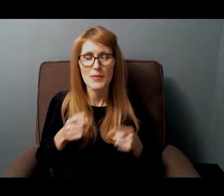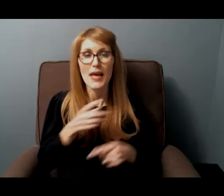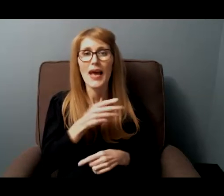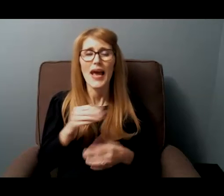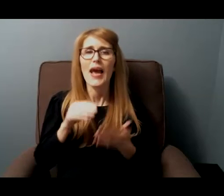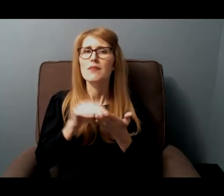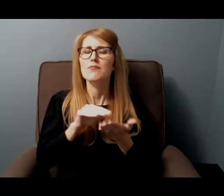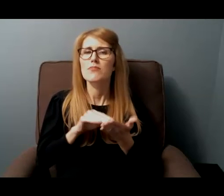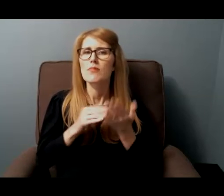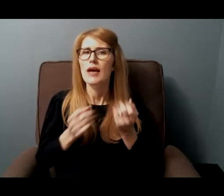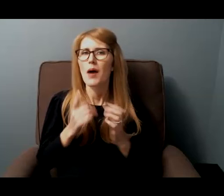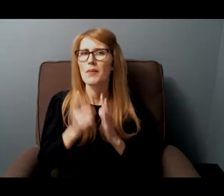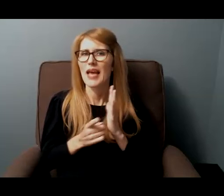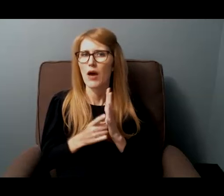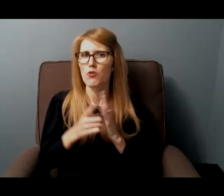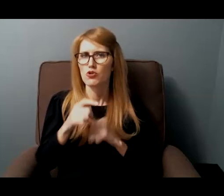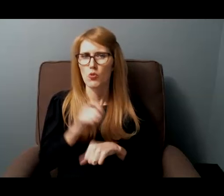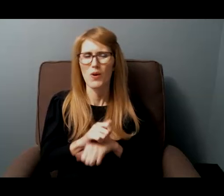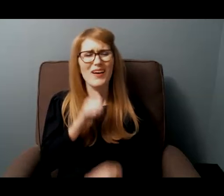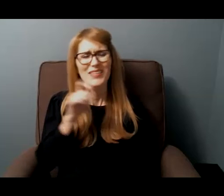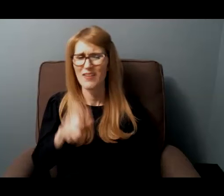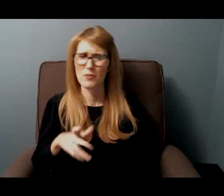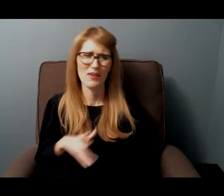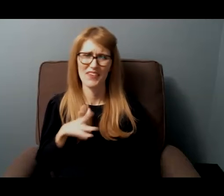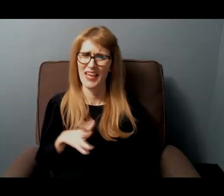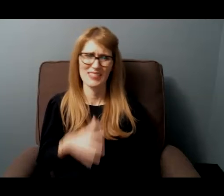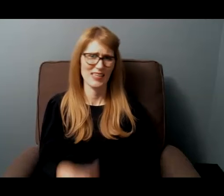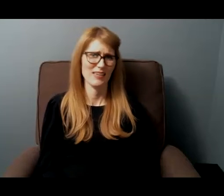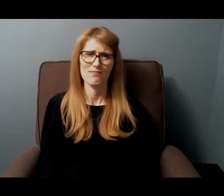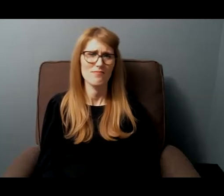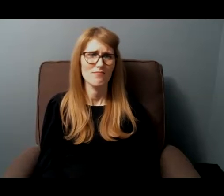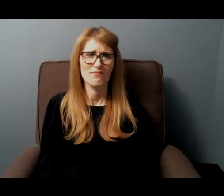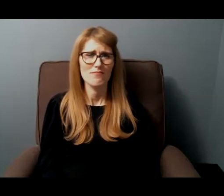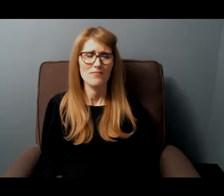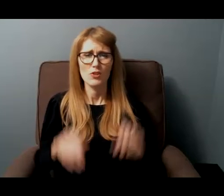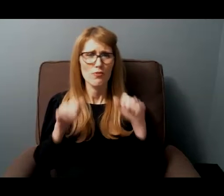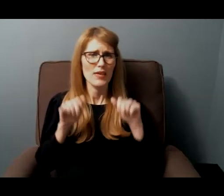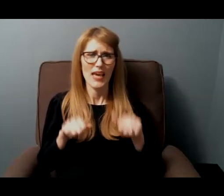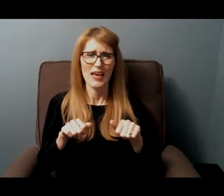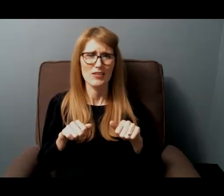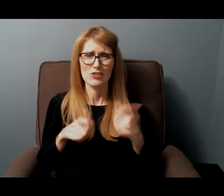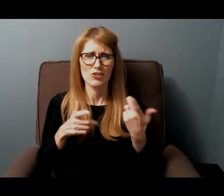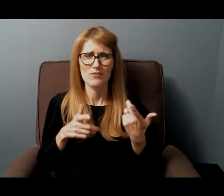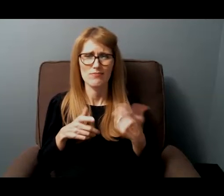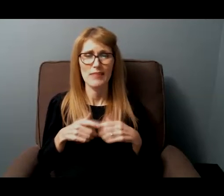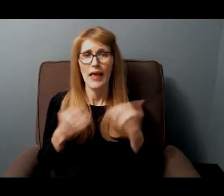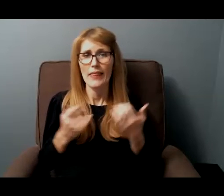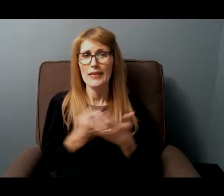to be anything fancy. That could simply be, you know, this week, make a note somewhere,